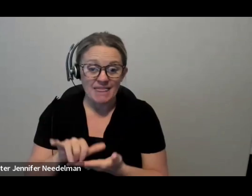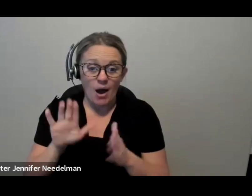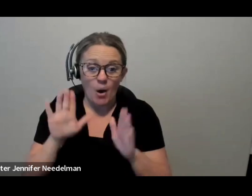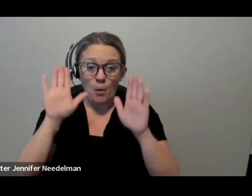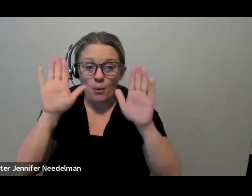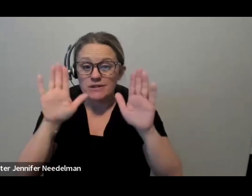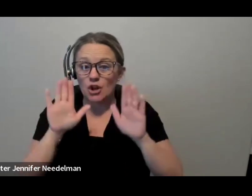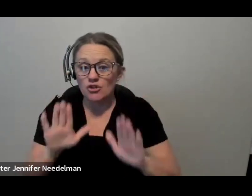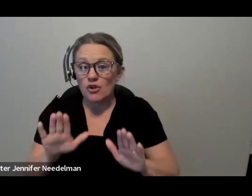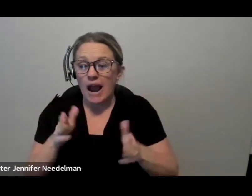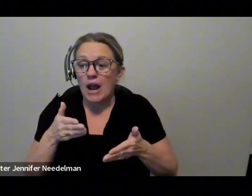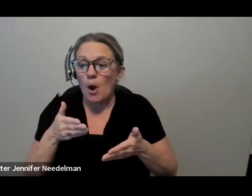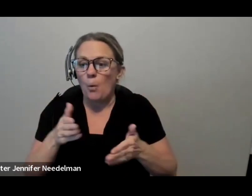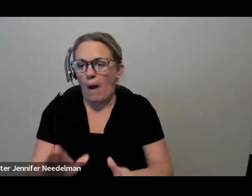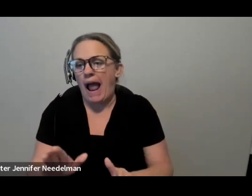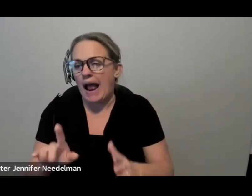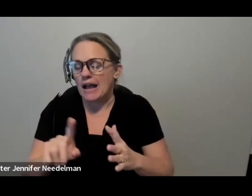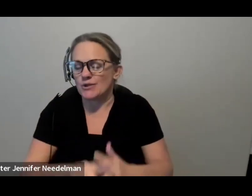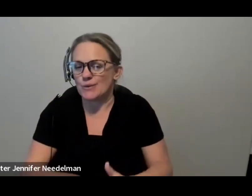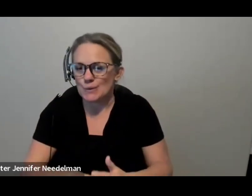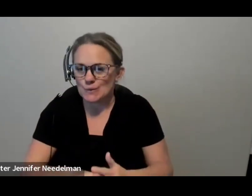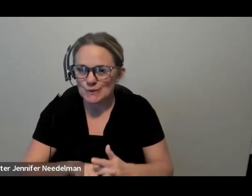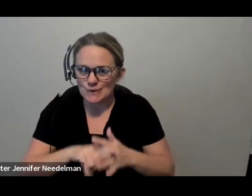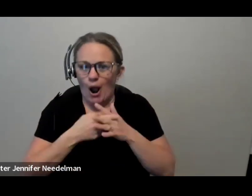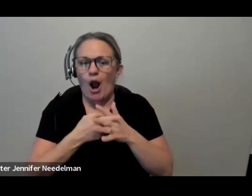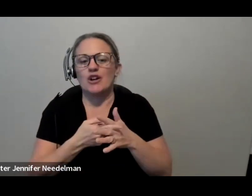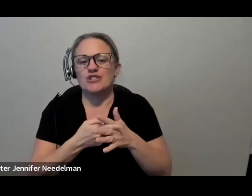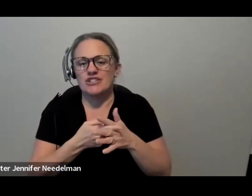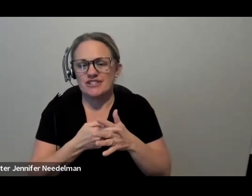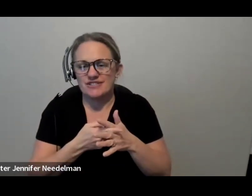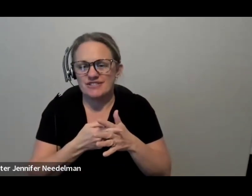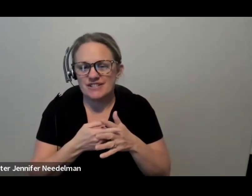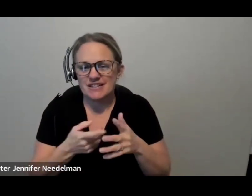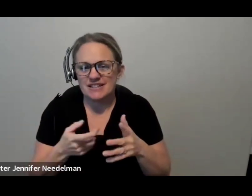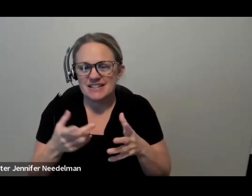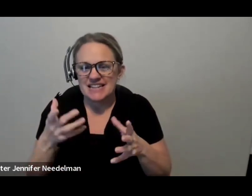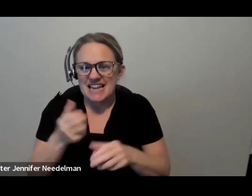of get some experience with